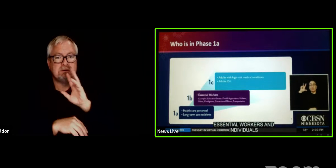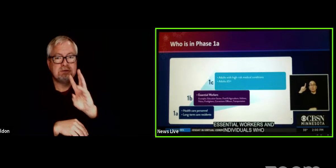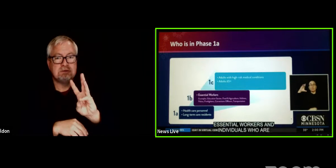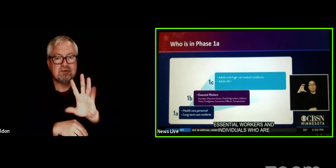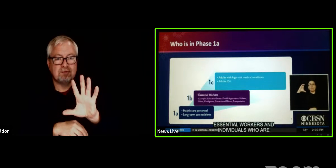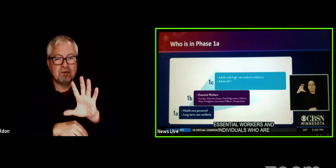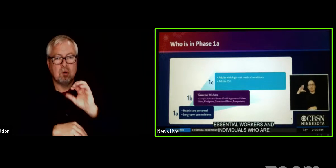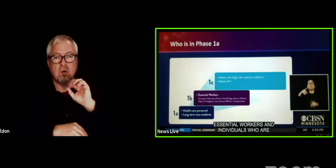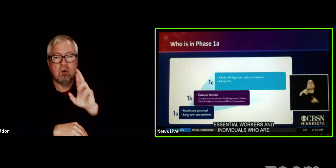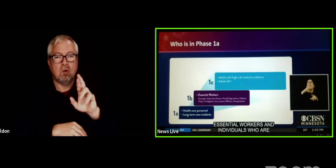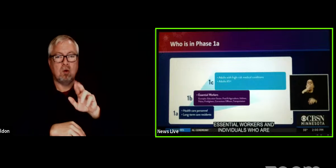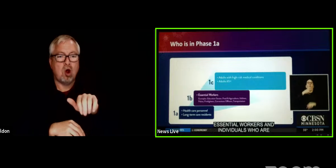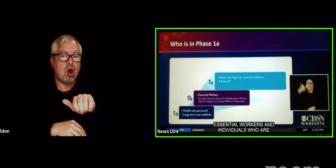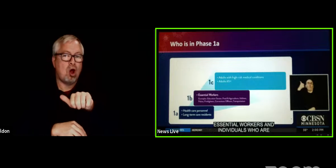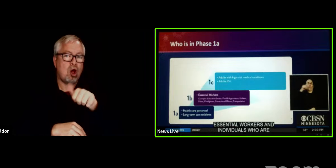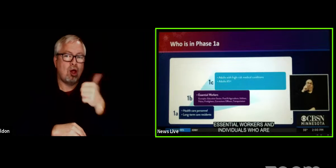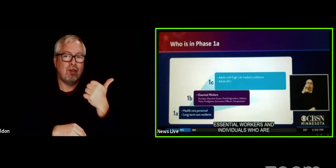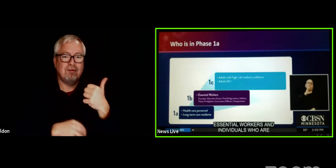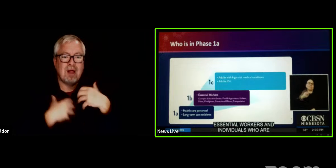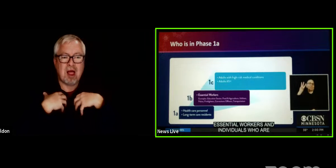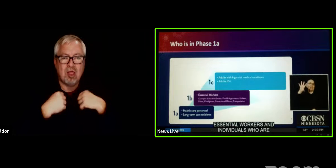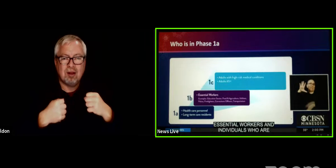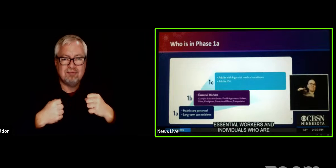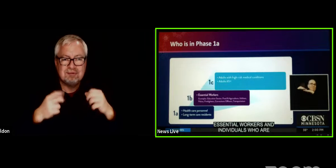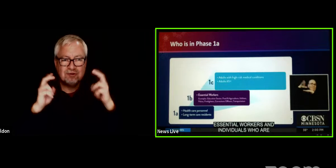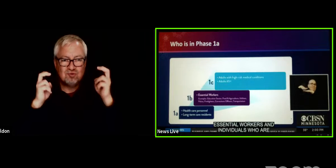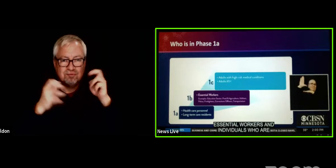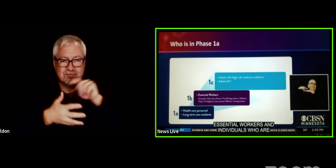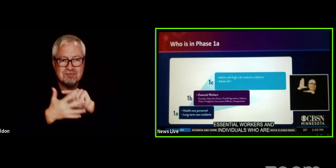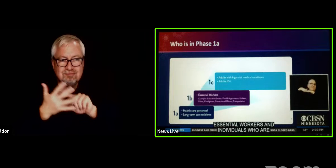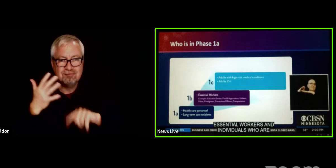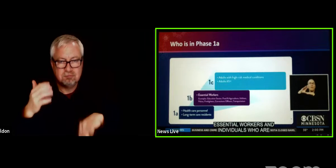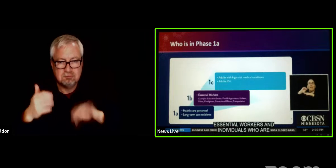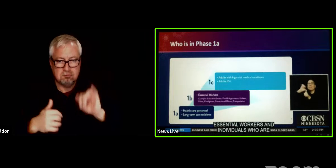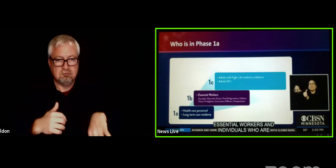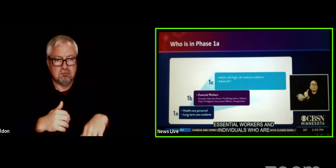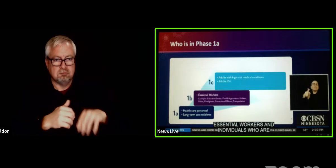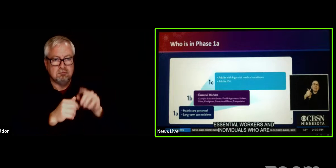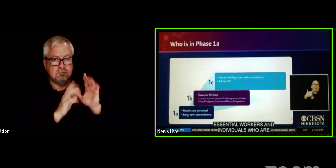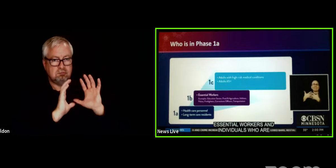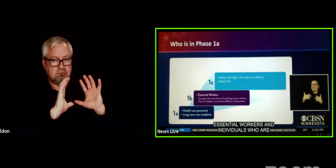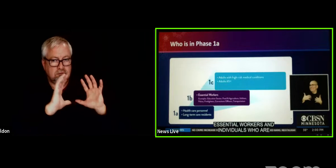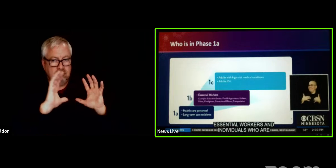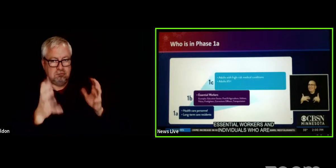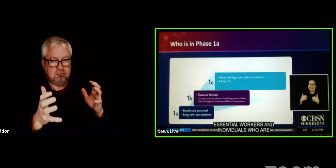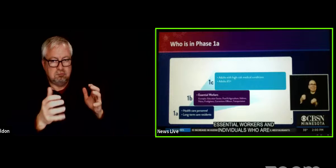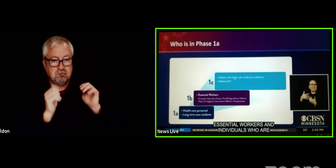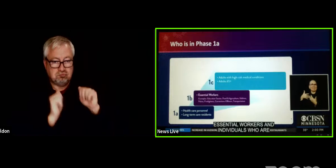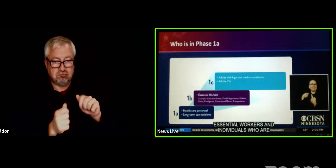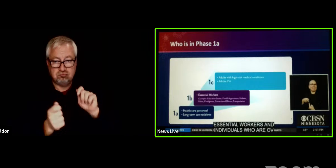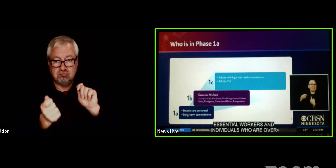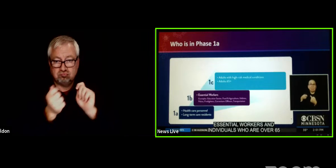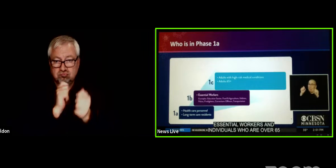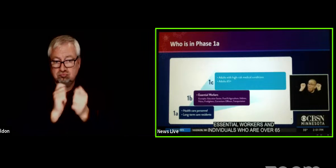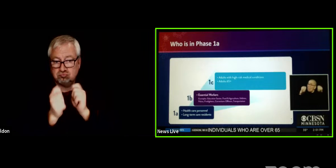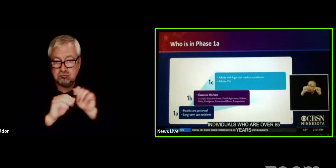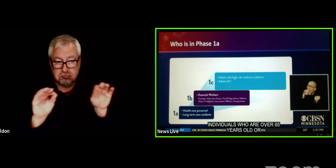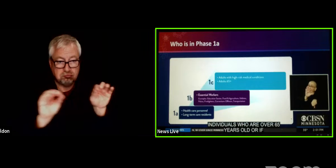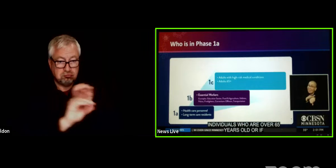CONDITIONS. NOW, WE KNOW THAT THAT COULD POSSIBLY CHANGE BUT THAT'S WHO WE THINK WILL BE RECOMMENDED FOR VACCINE IN THOSE